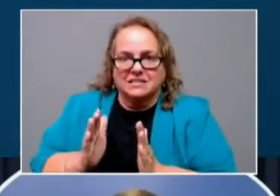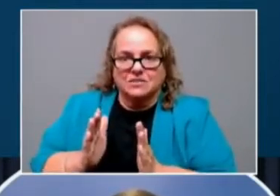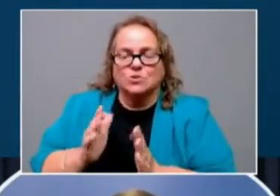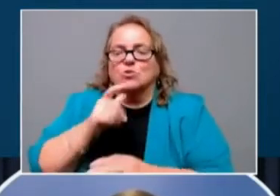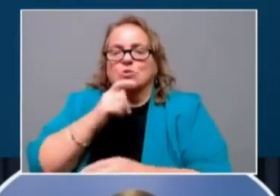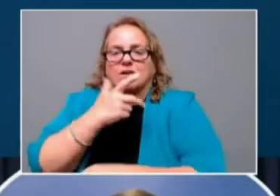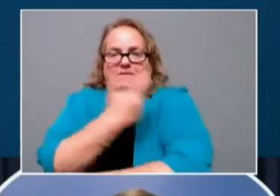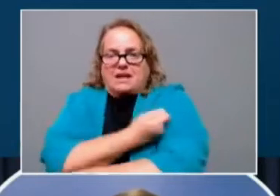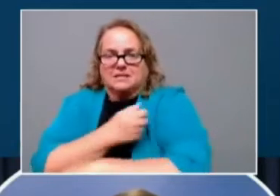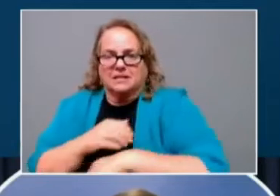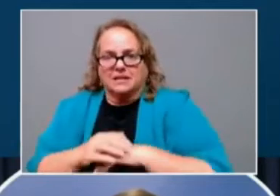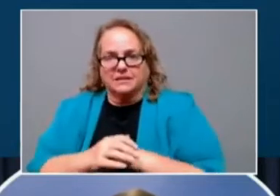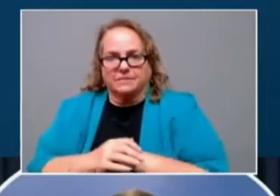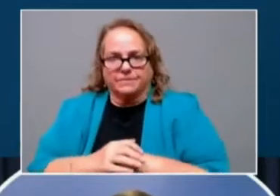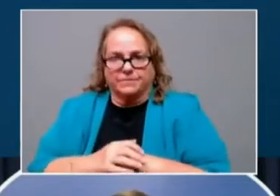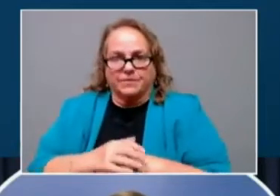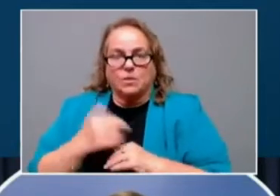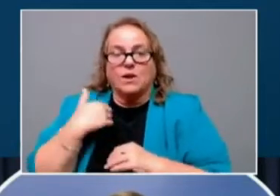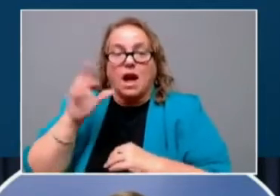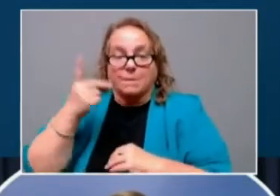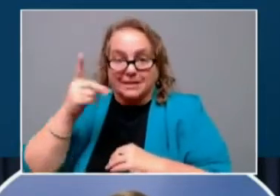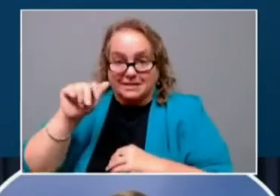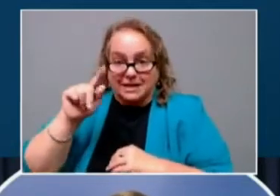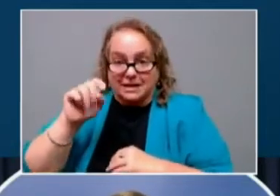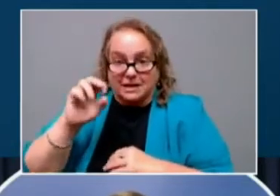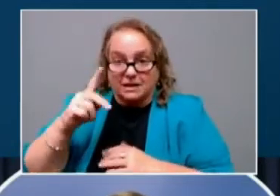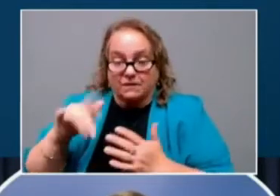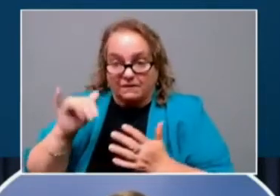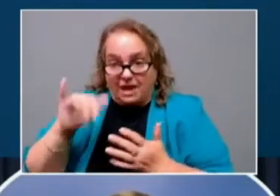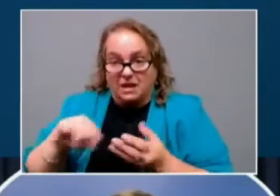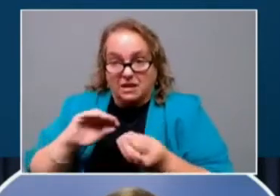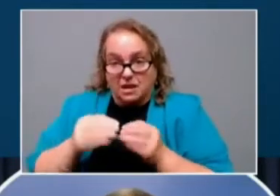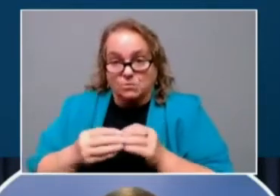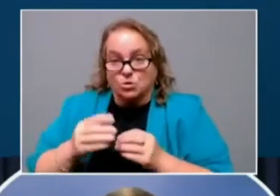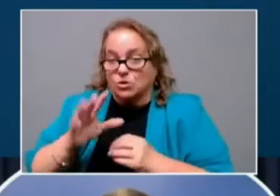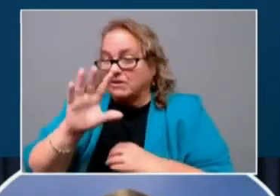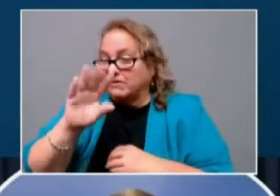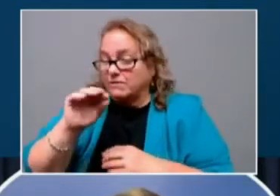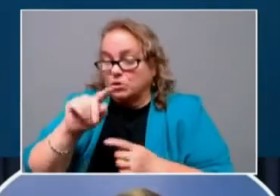based on the 2019 census. And I'll tell you the 50 to 64 age group. We have